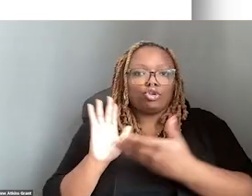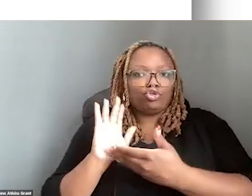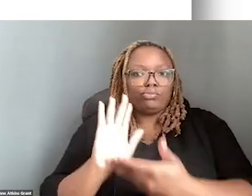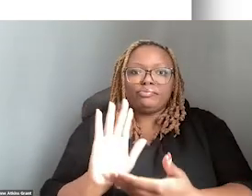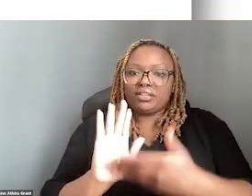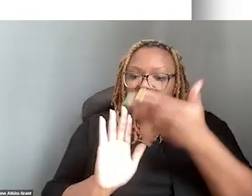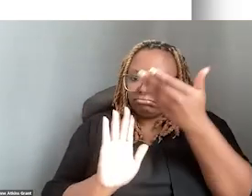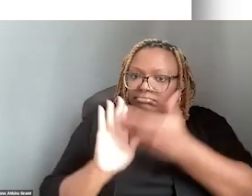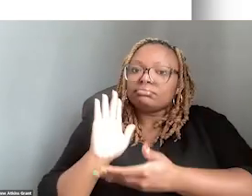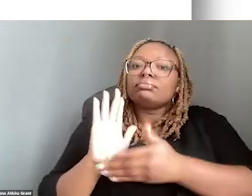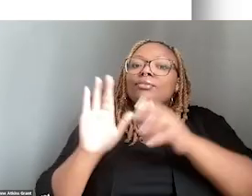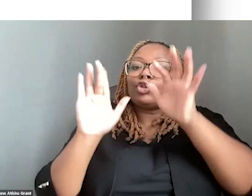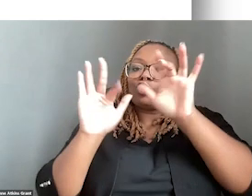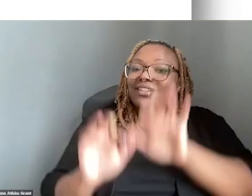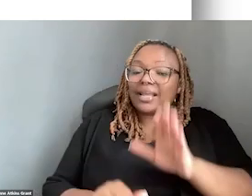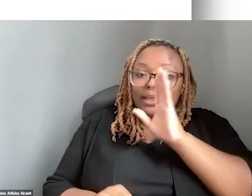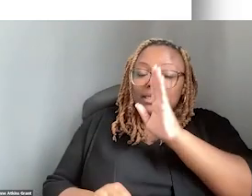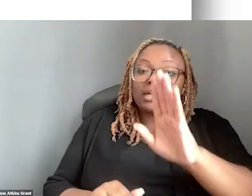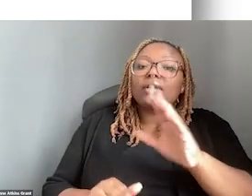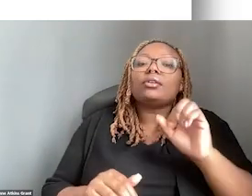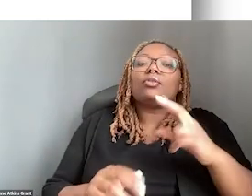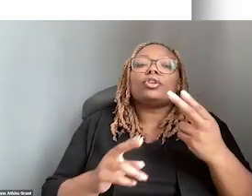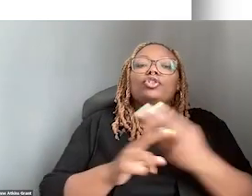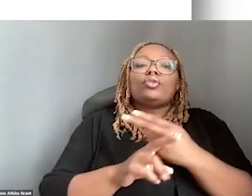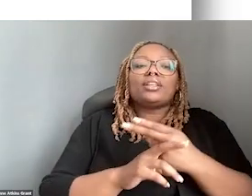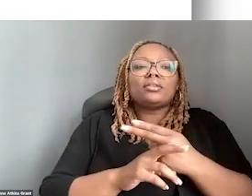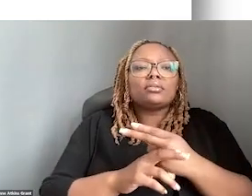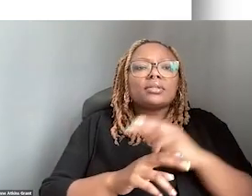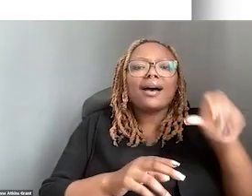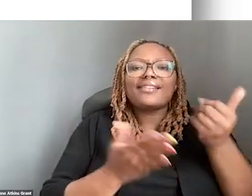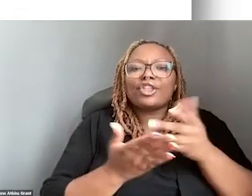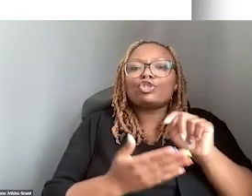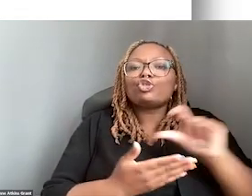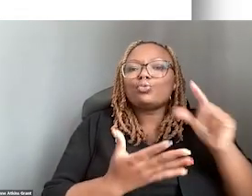You can type it in directly or you can use the date picker to enter that information.